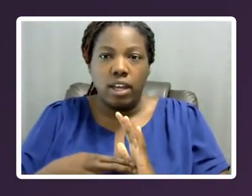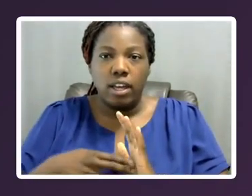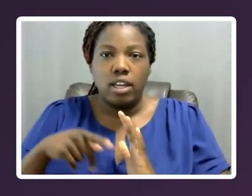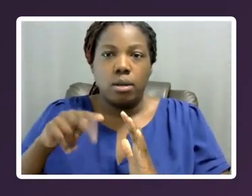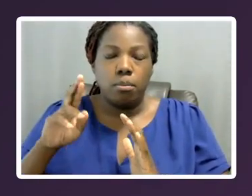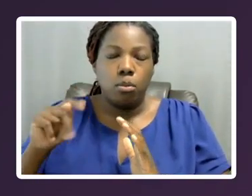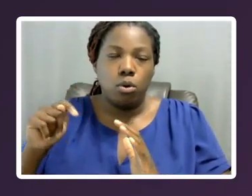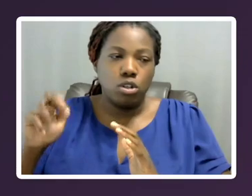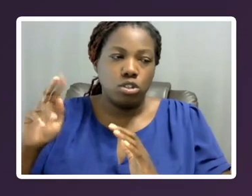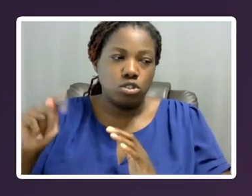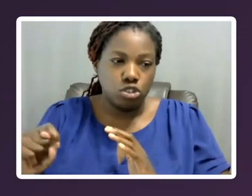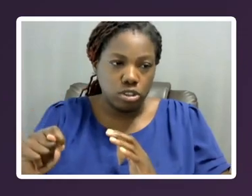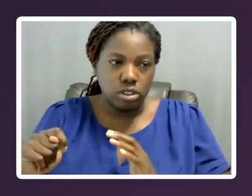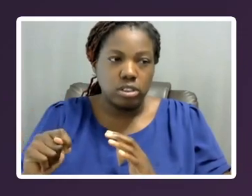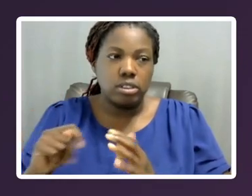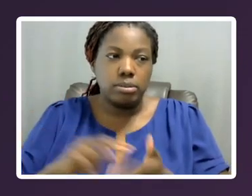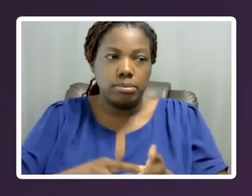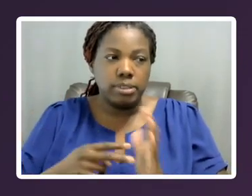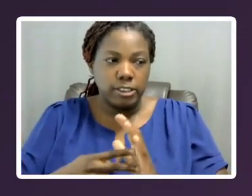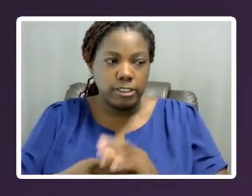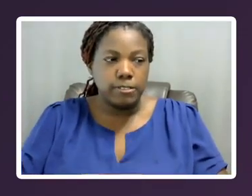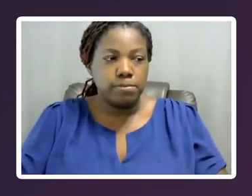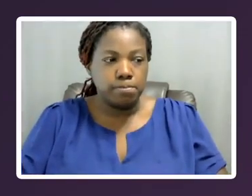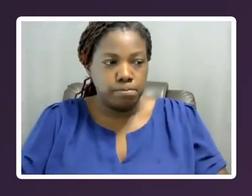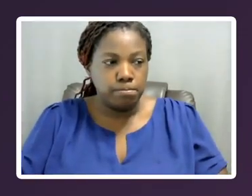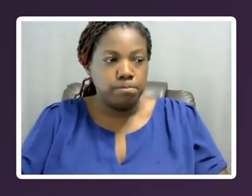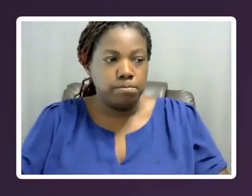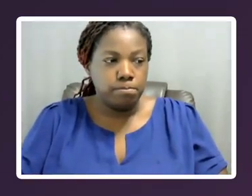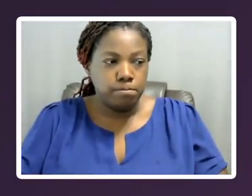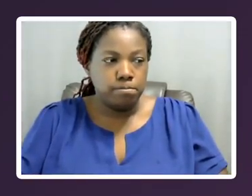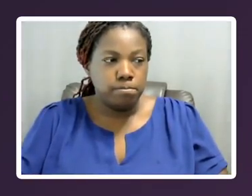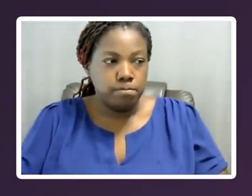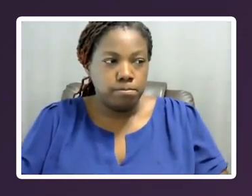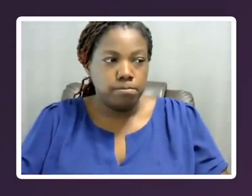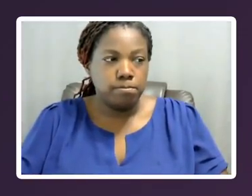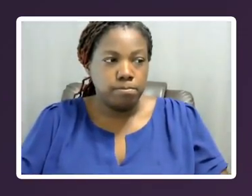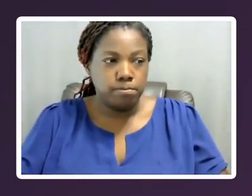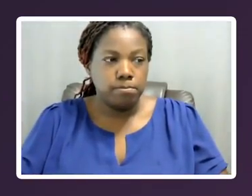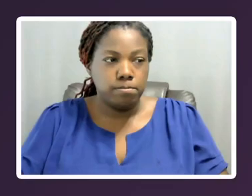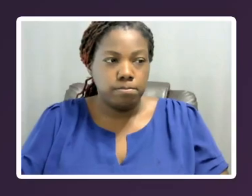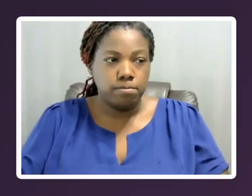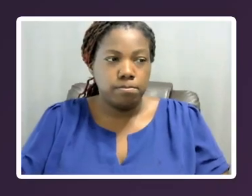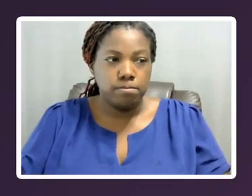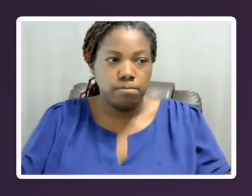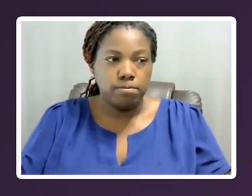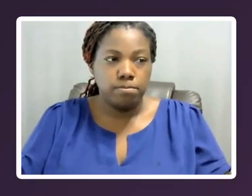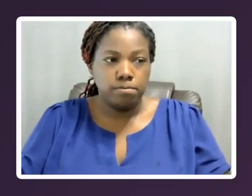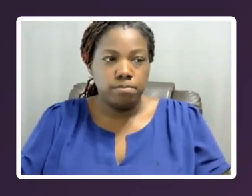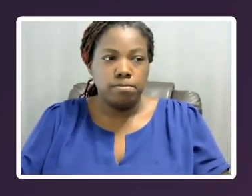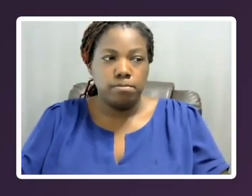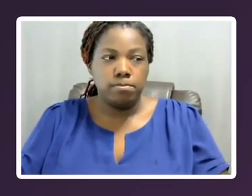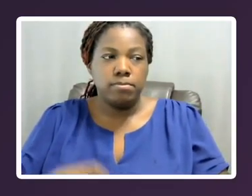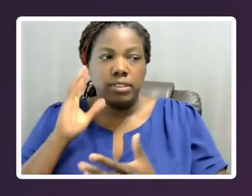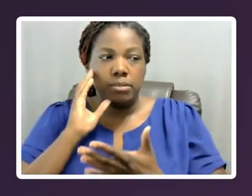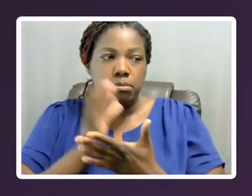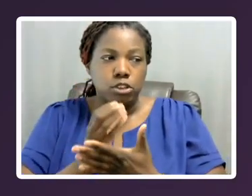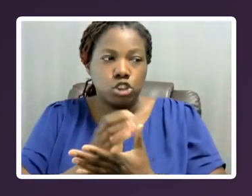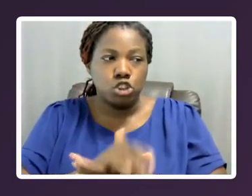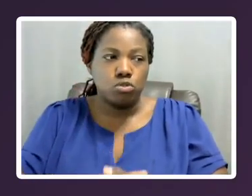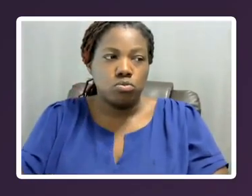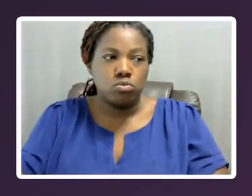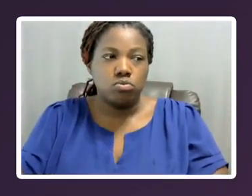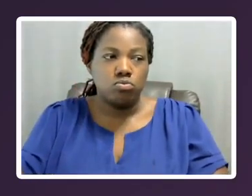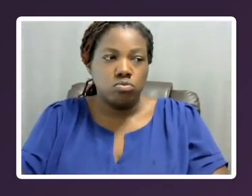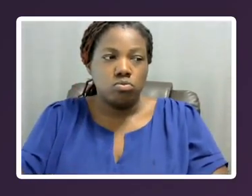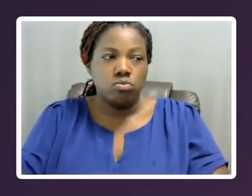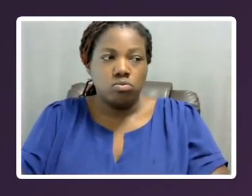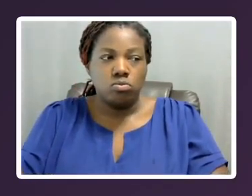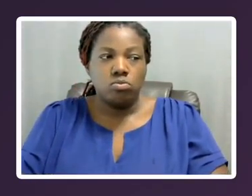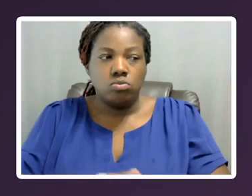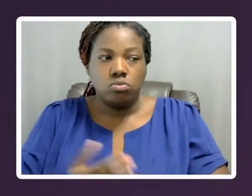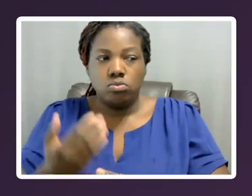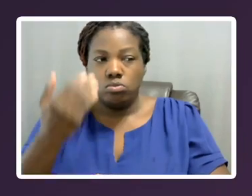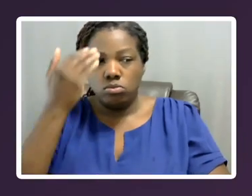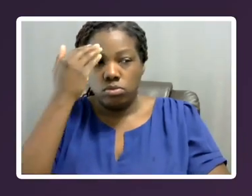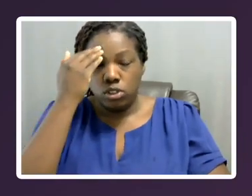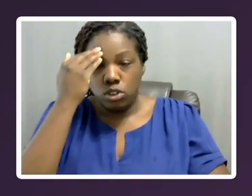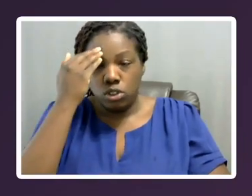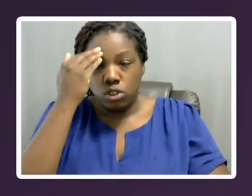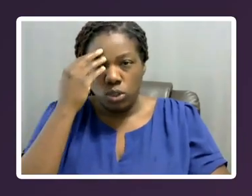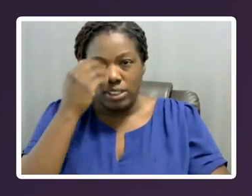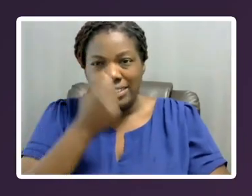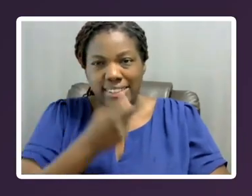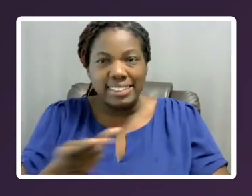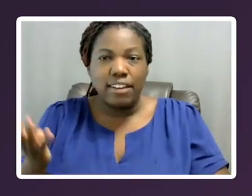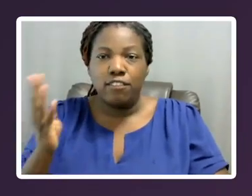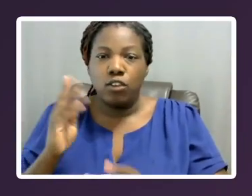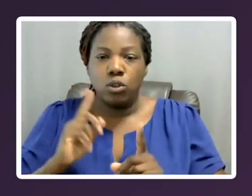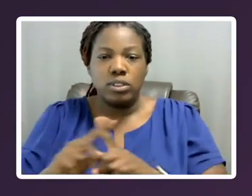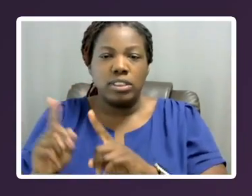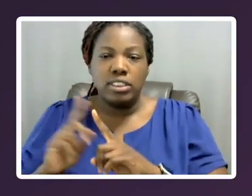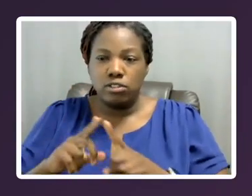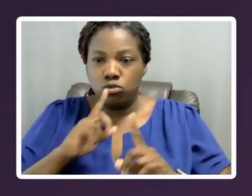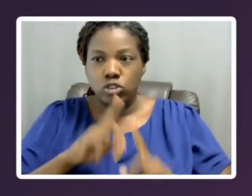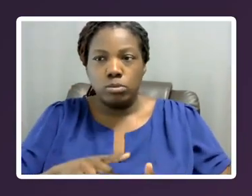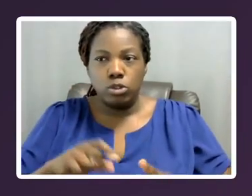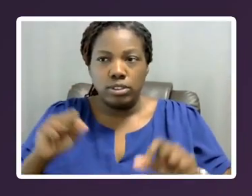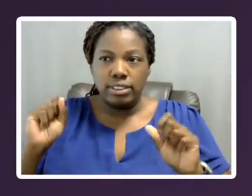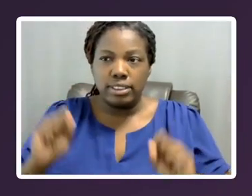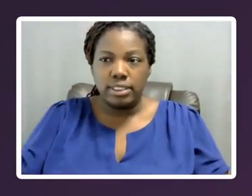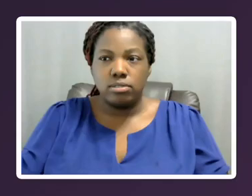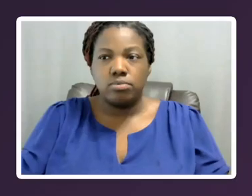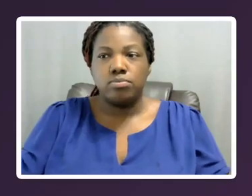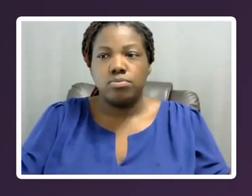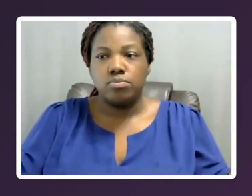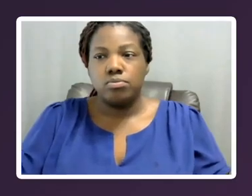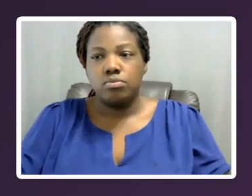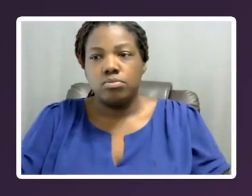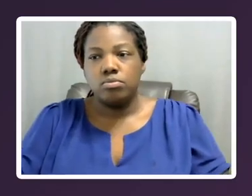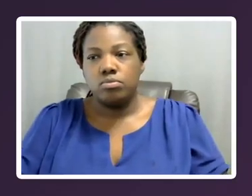portrait is. What is a portrait? And I know there can be several different responses. And portraits